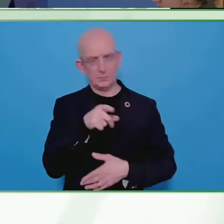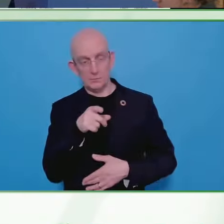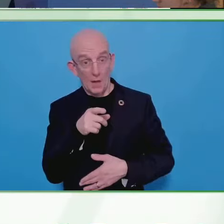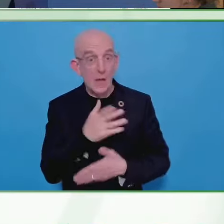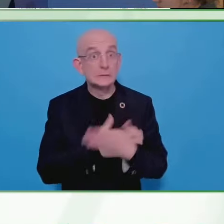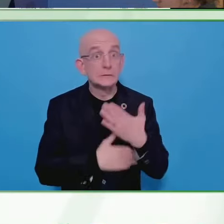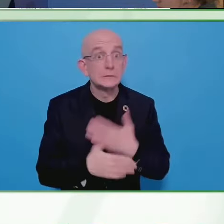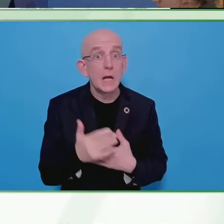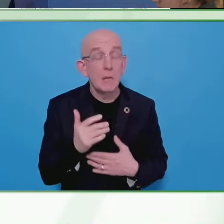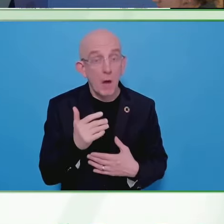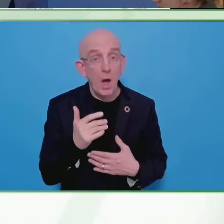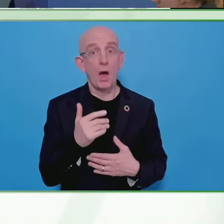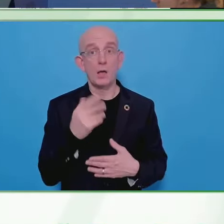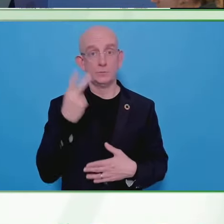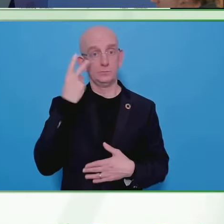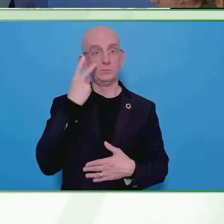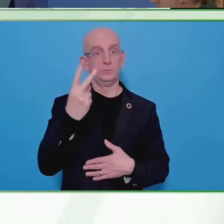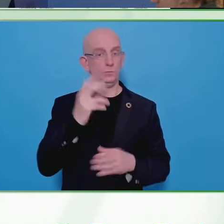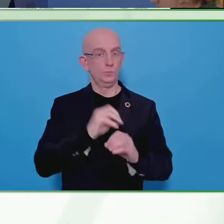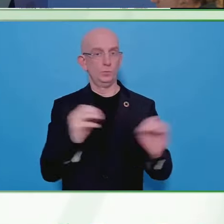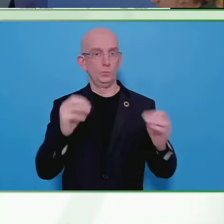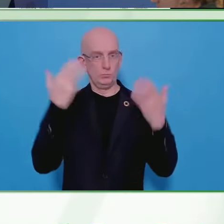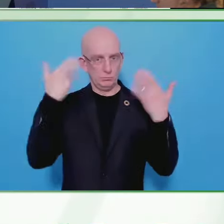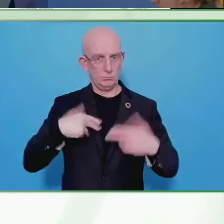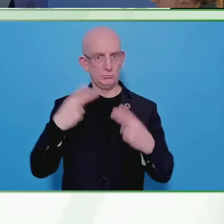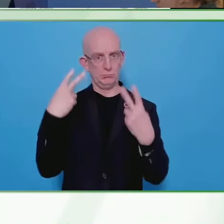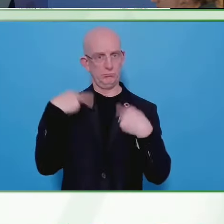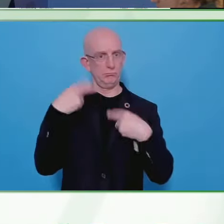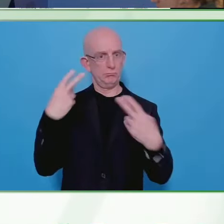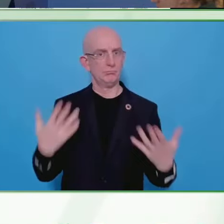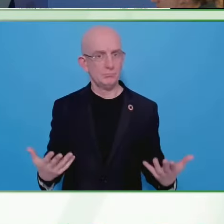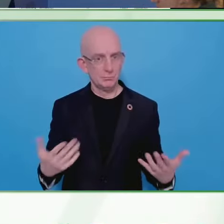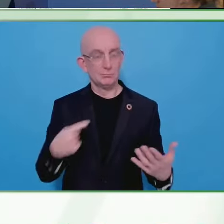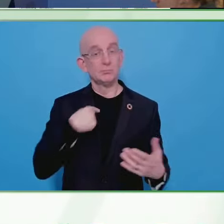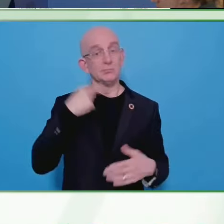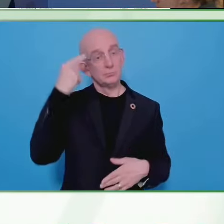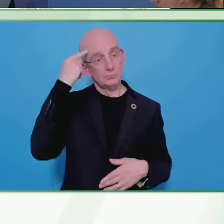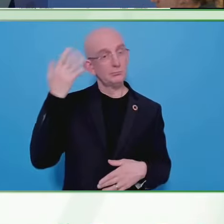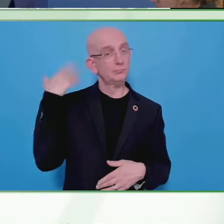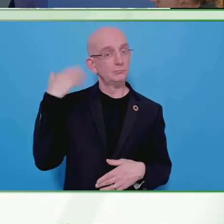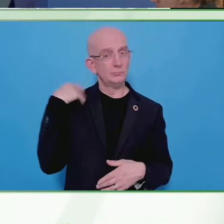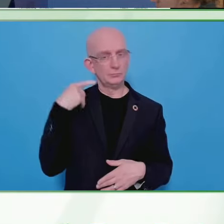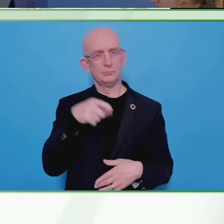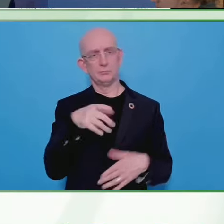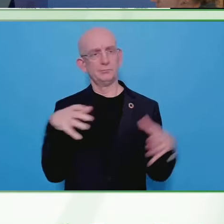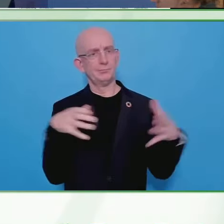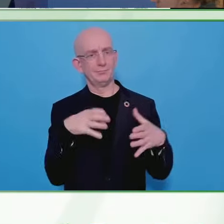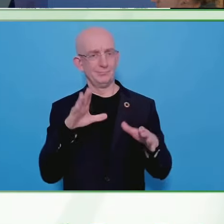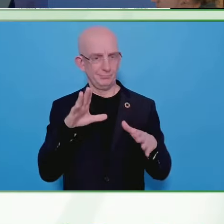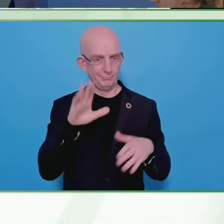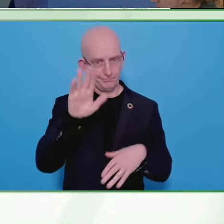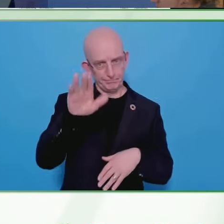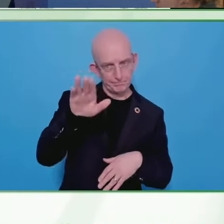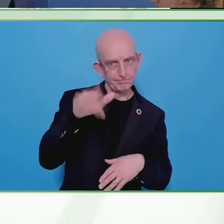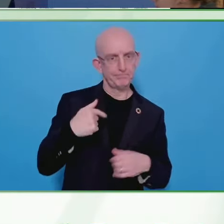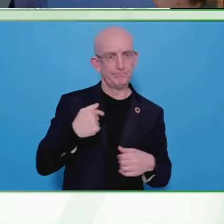I have to tell you my daughter has Down syndrome and autism and is 35 years old.